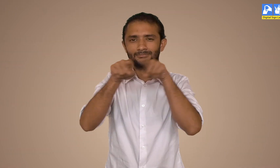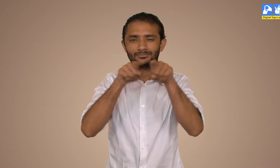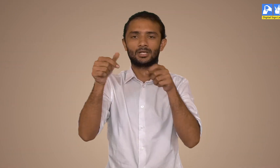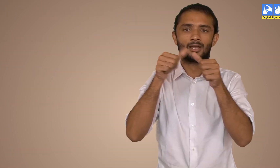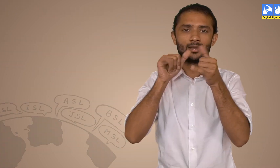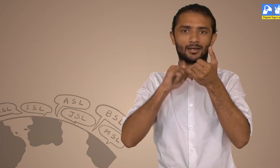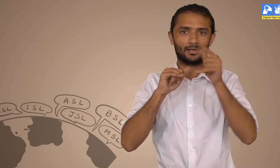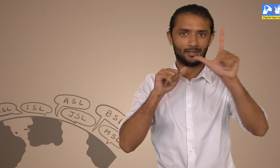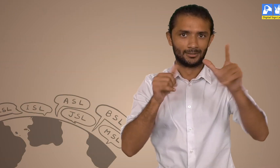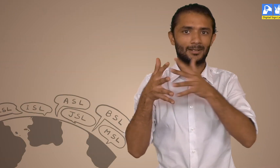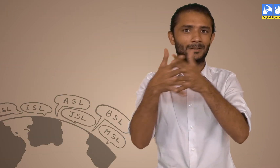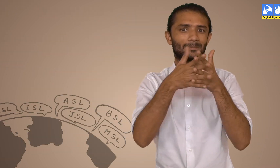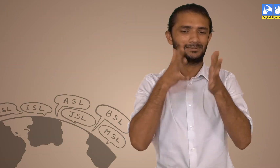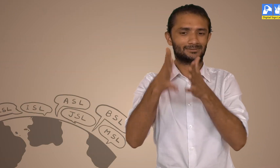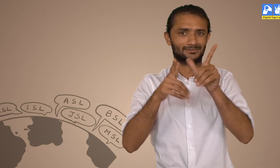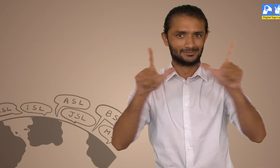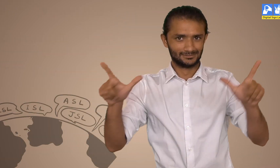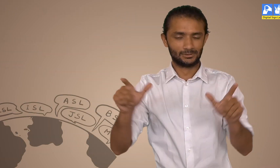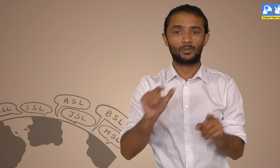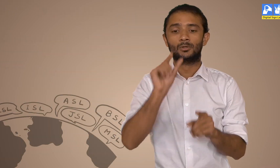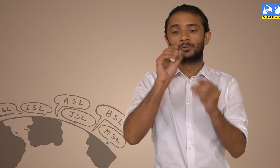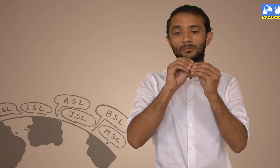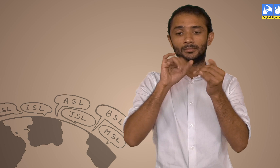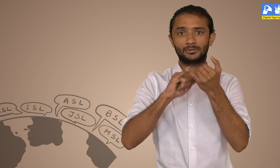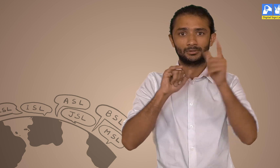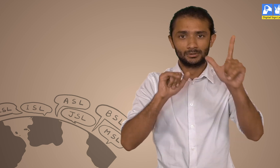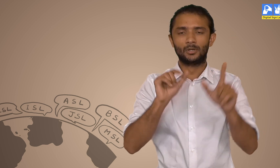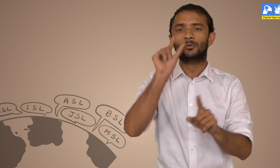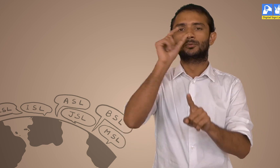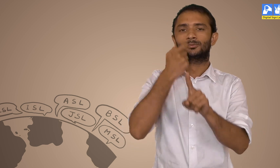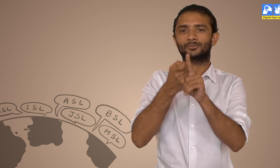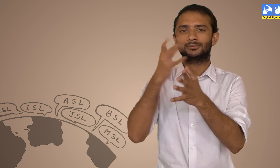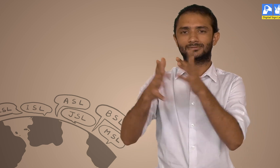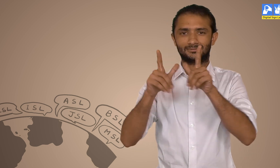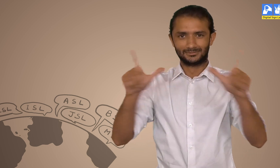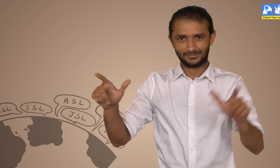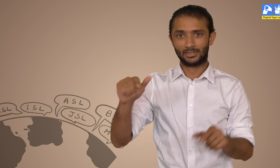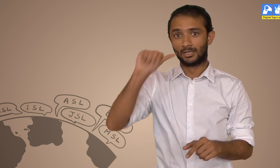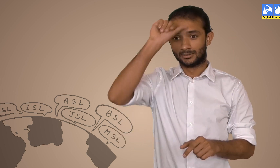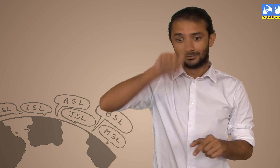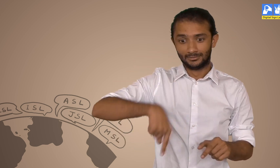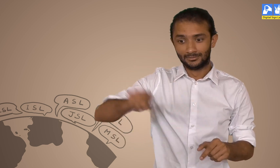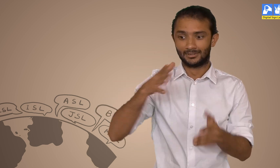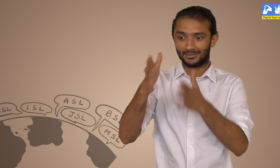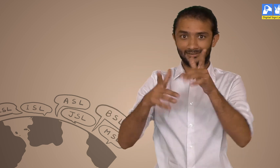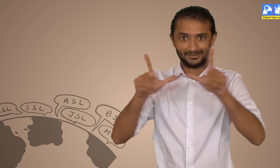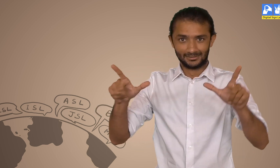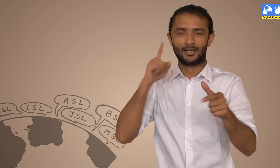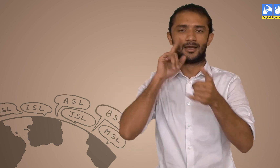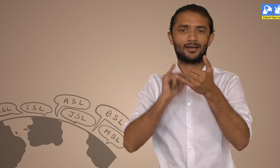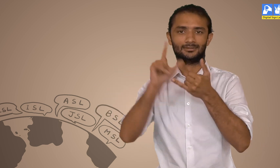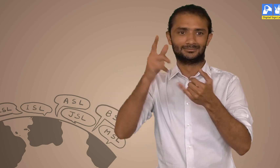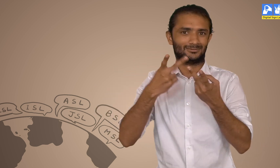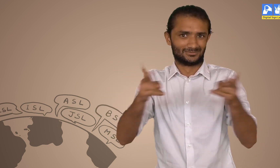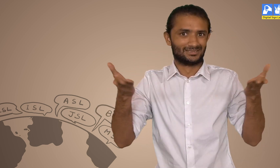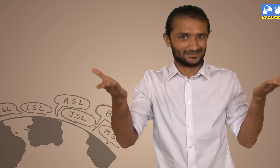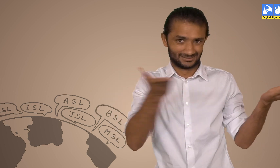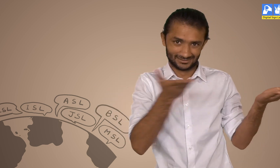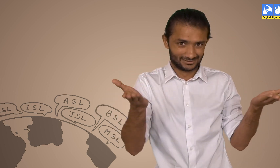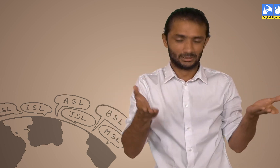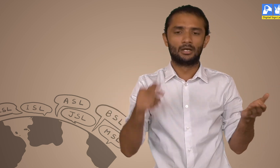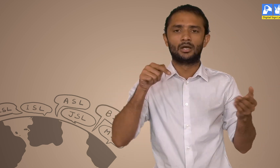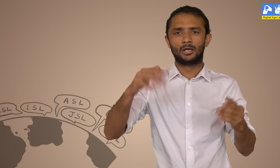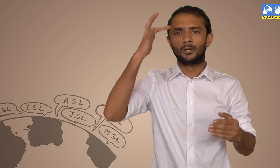On the other hand , American Sign Language(ASL), British Sign Language(BSL), Indian Sign Language(ISL) are used by different countries.